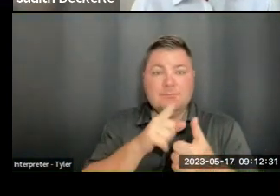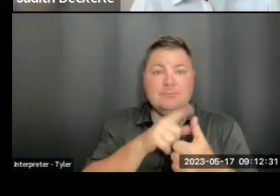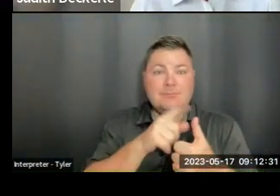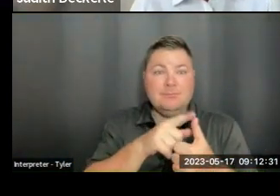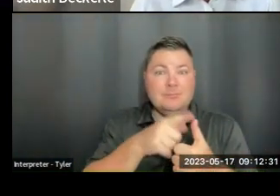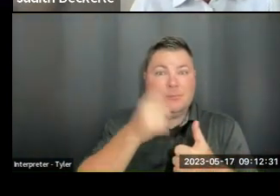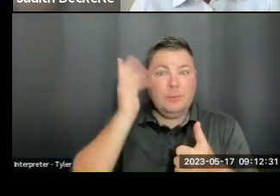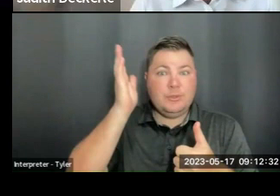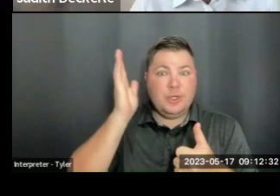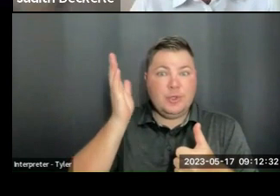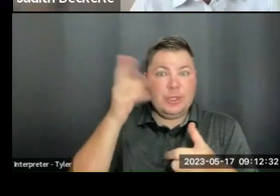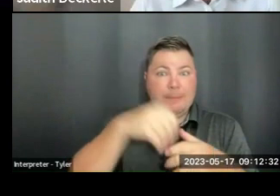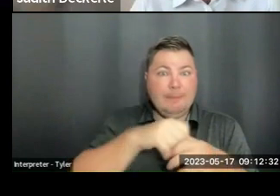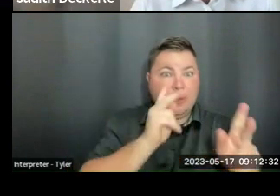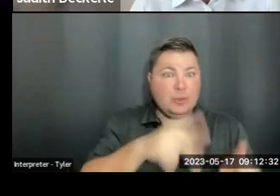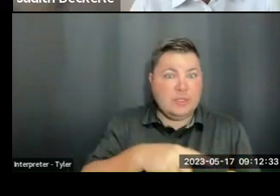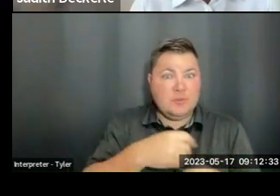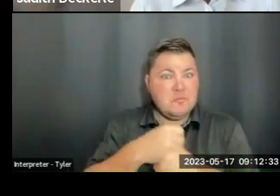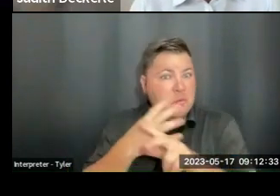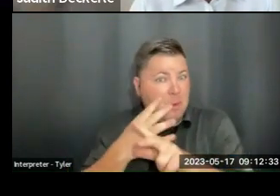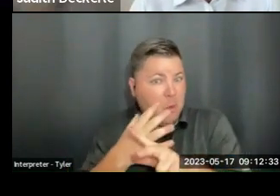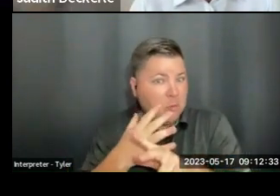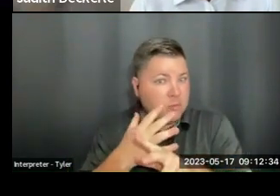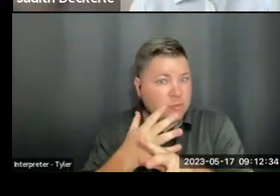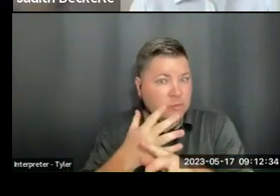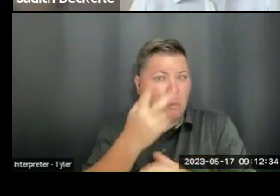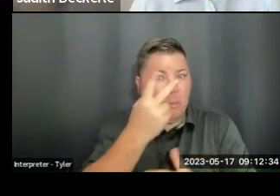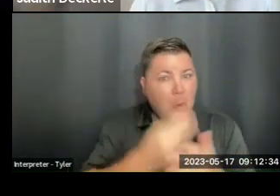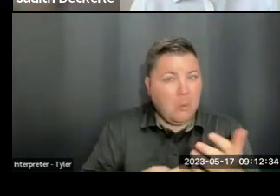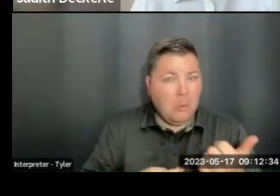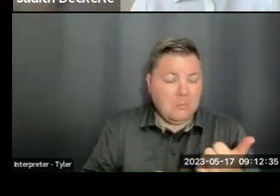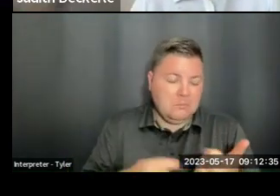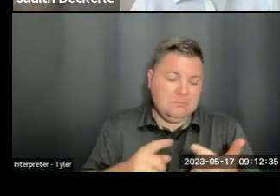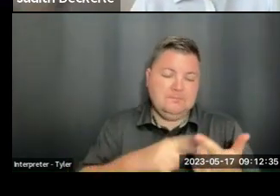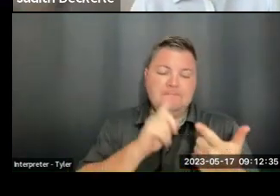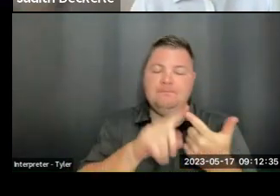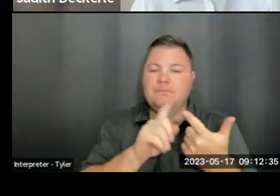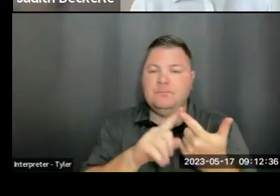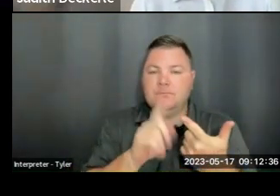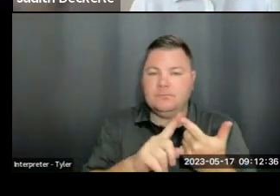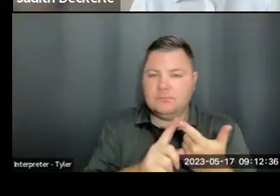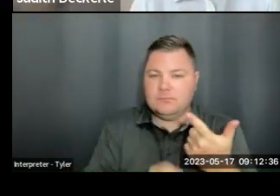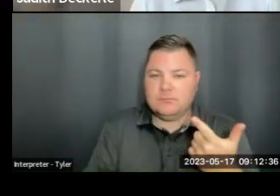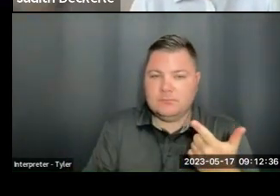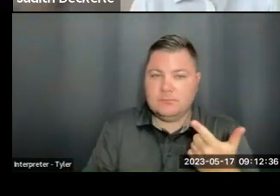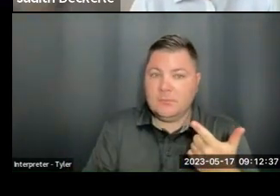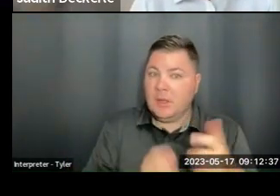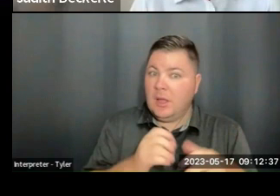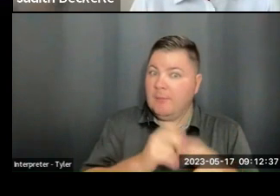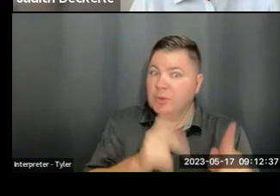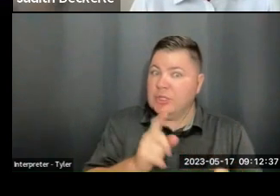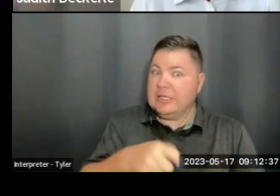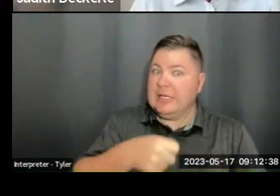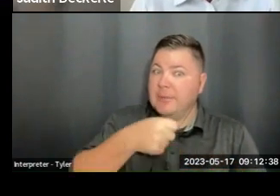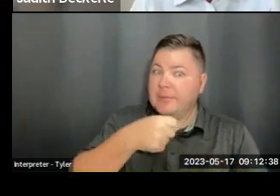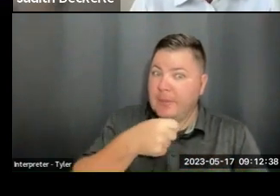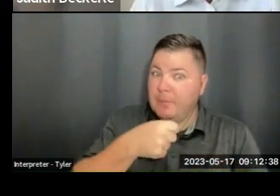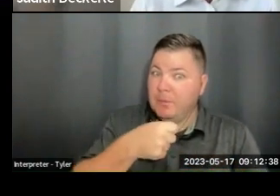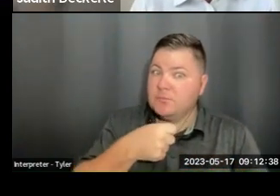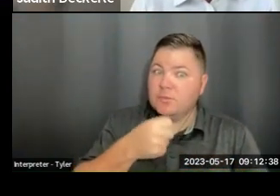When preparing an event, questions to ask to ensure good audio, will presenters be in person, remote or both?